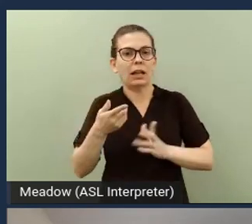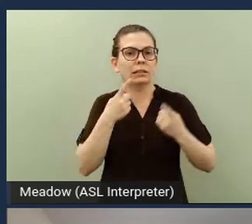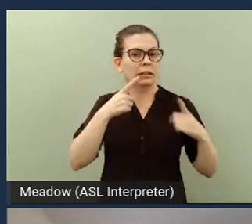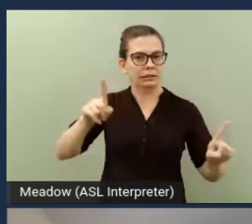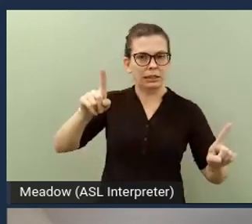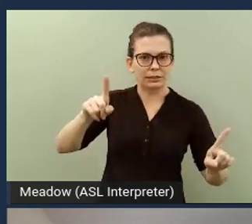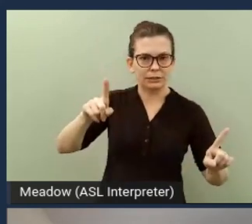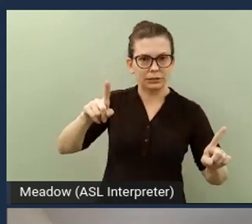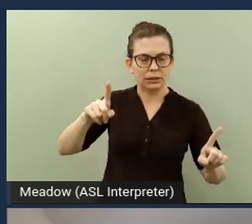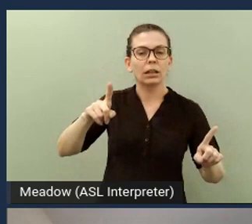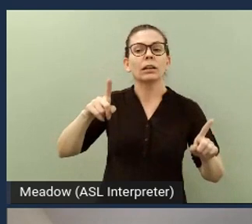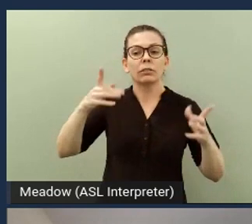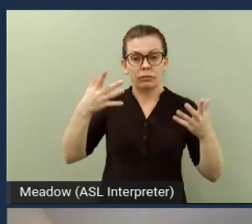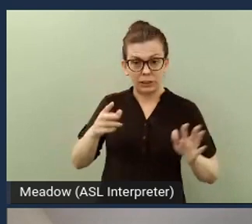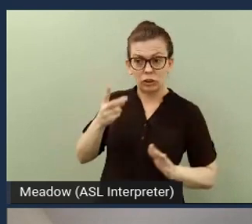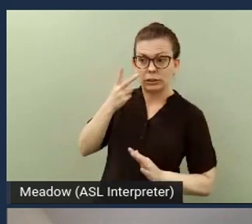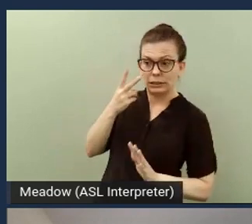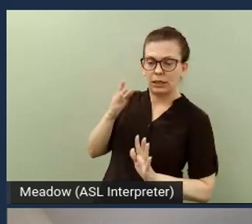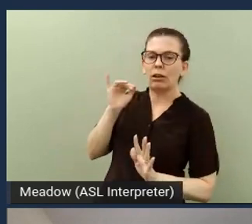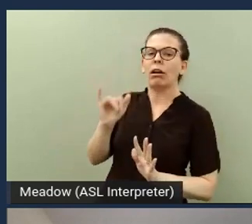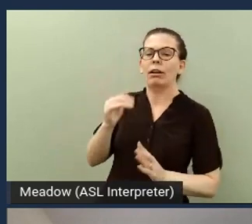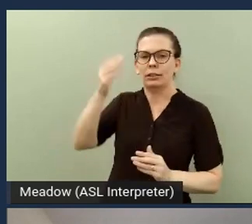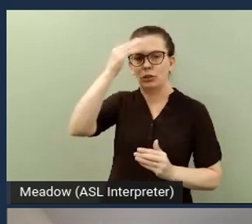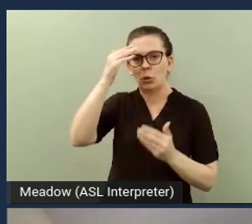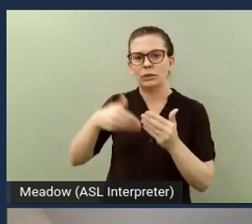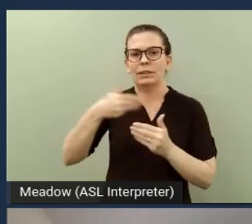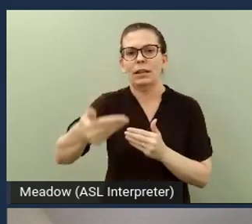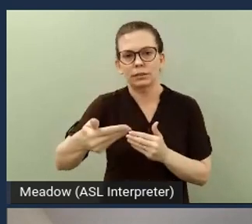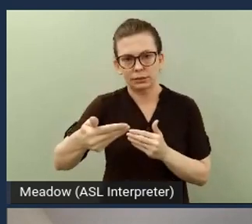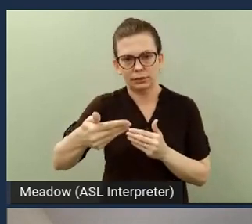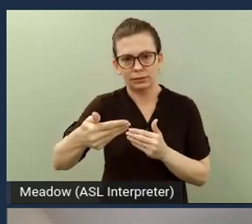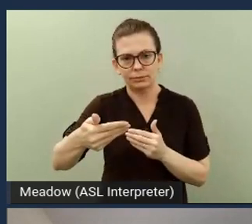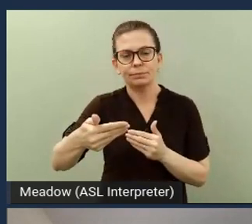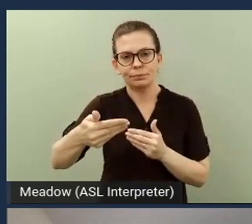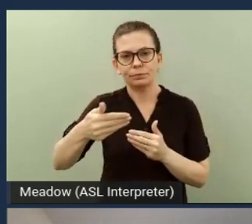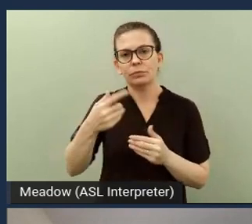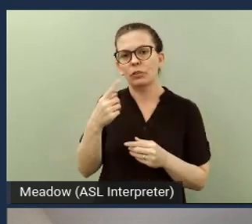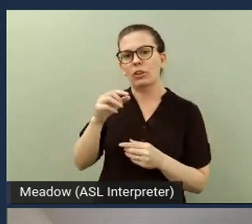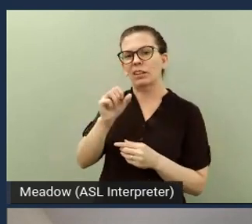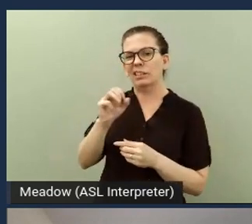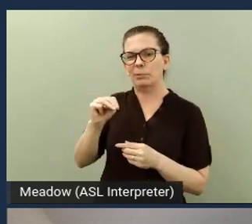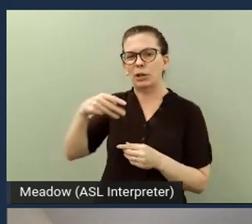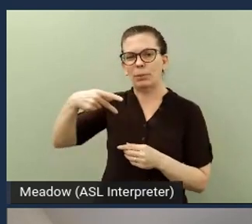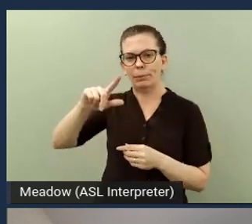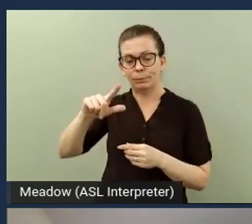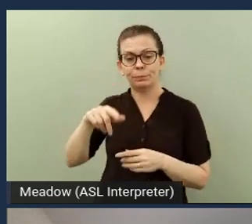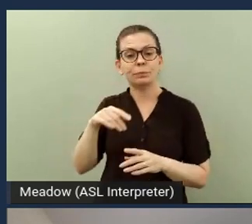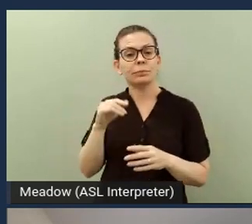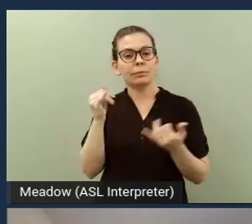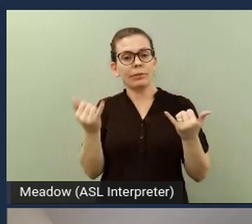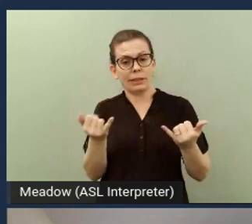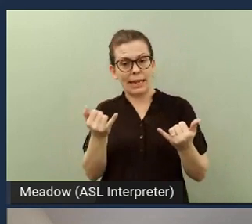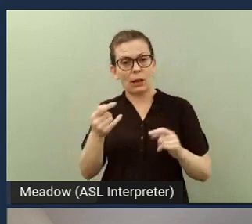and once it sees that, then it knows to go to the next steps of the SageMaker Pipeline. So with this now, you have the flexibility